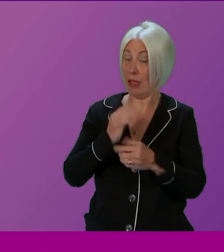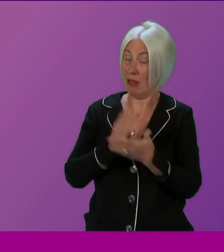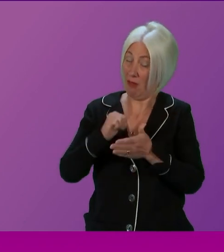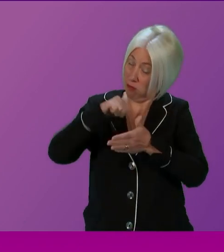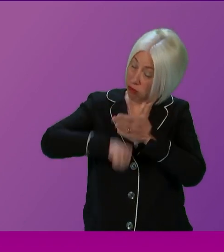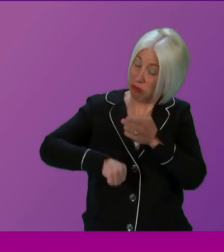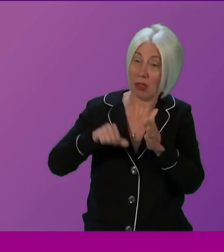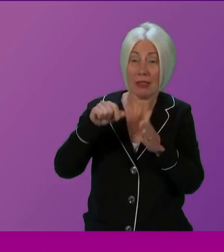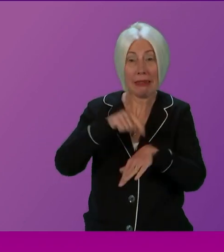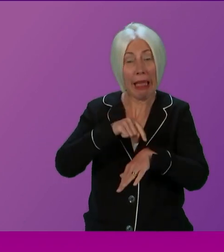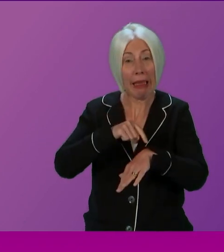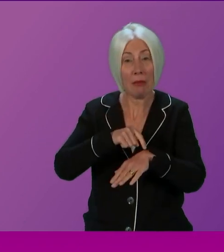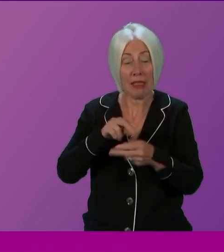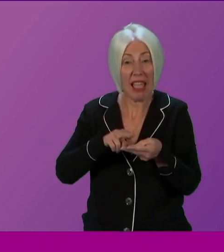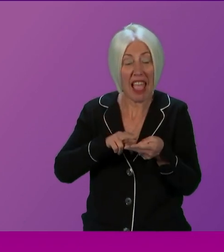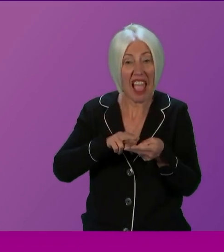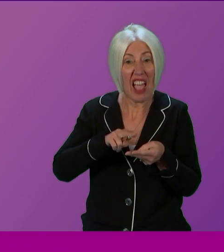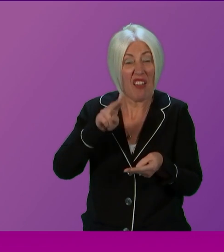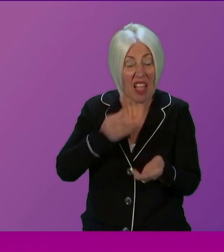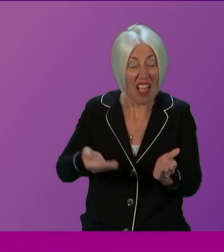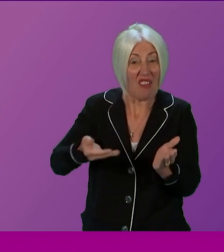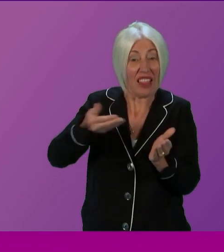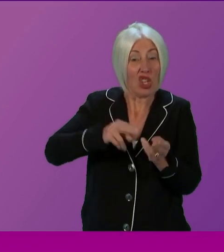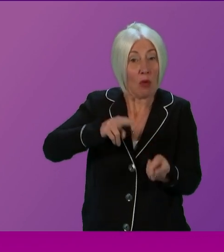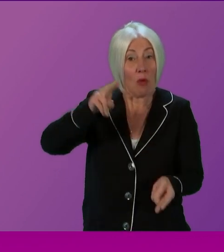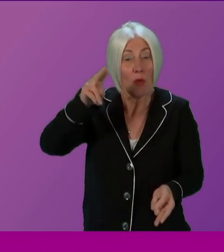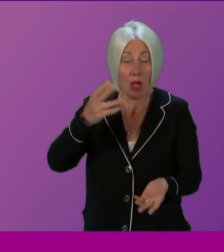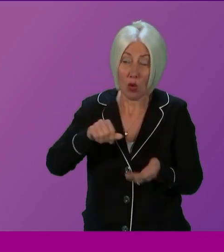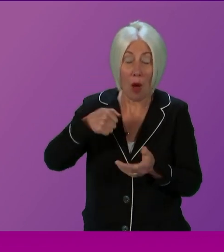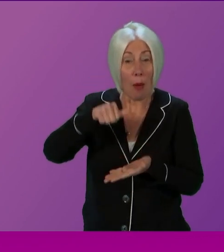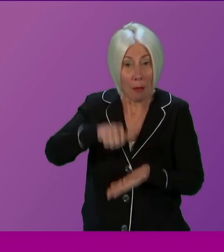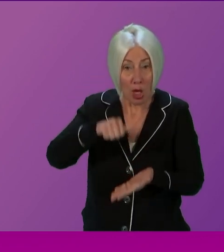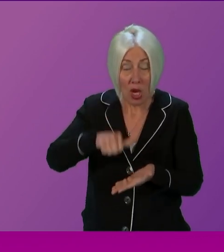when inflation is putting significant pressure on our budget, is to get round the table, to respect